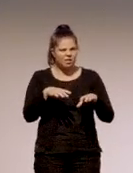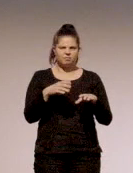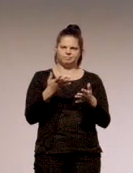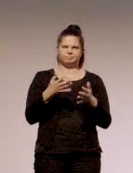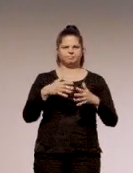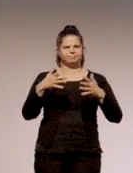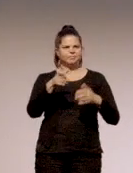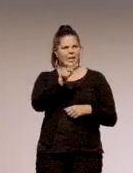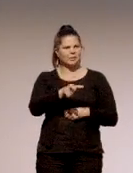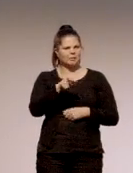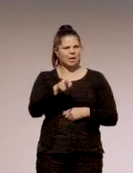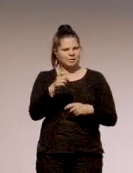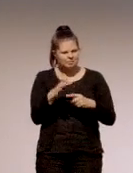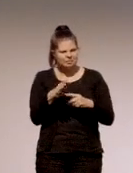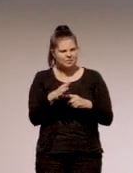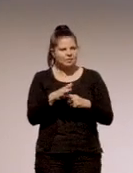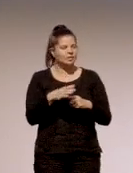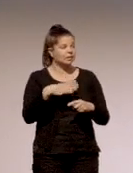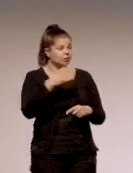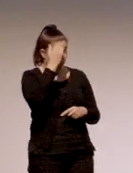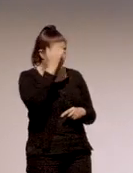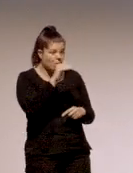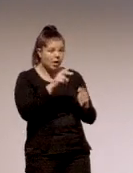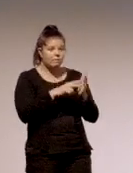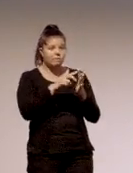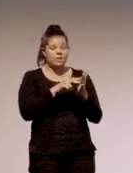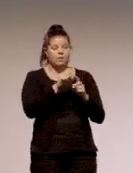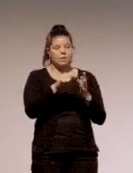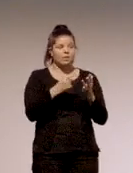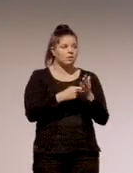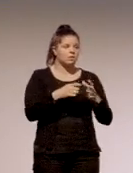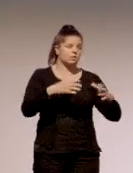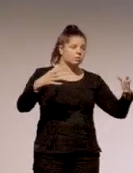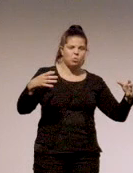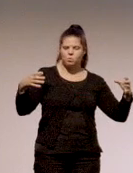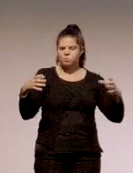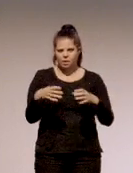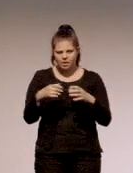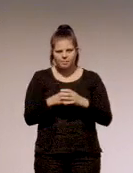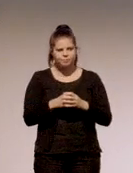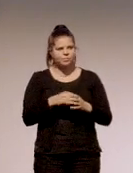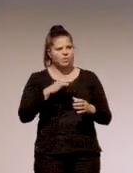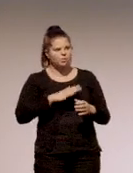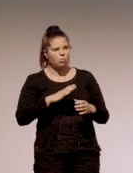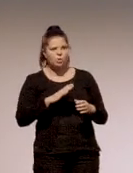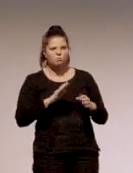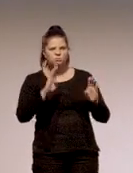vendors some small and some larger that when they're providing responses or tenders or procurement back for government that they should be